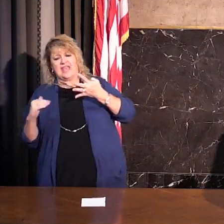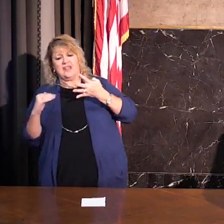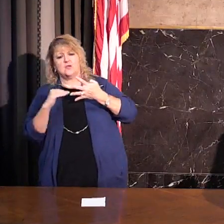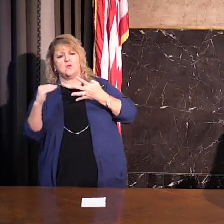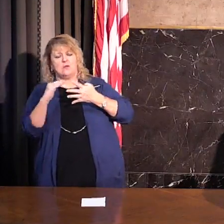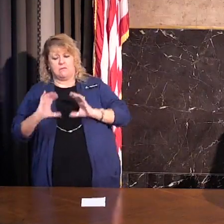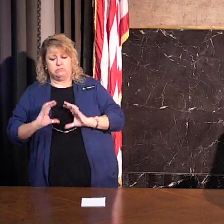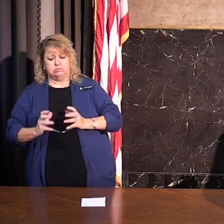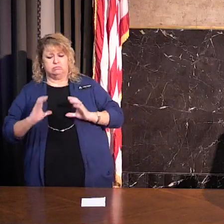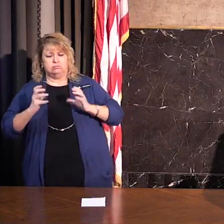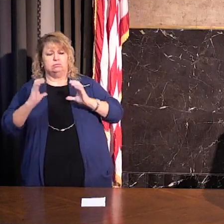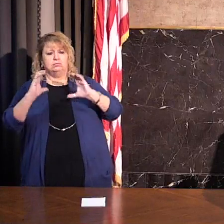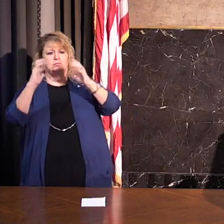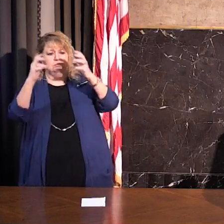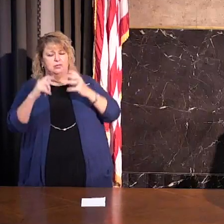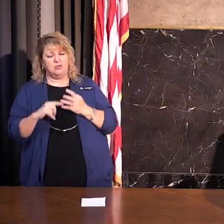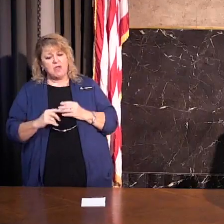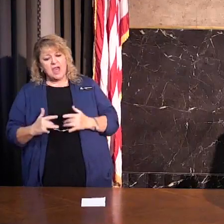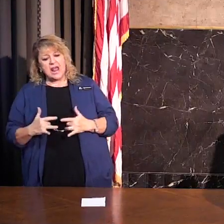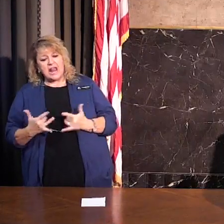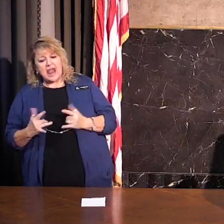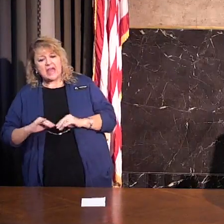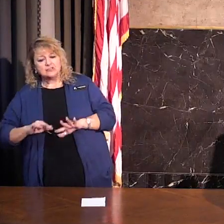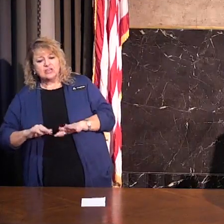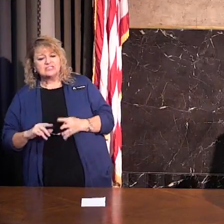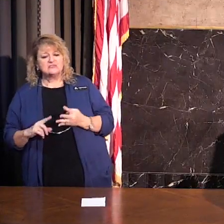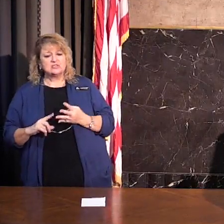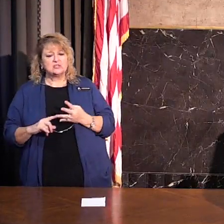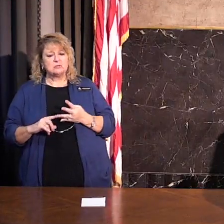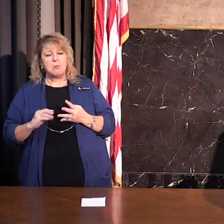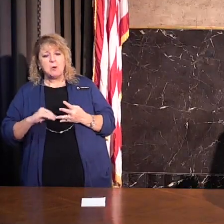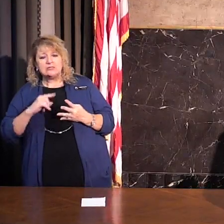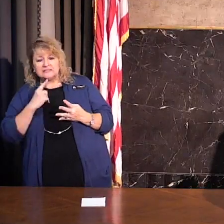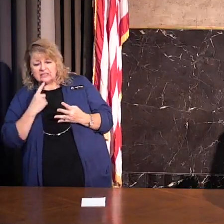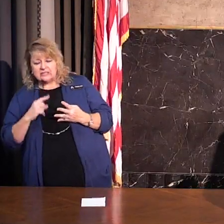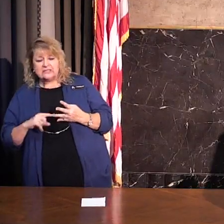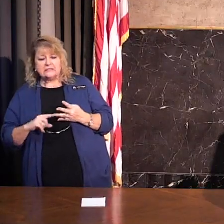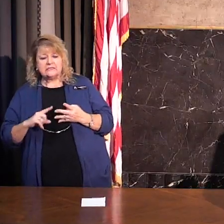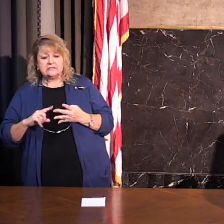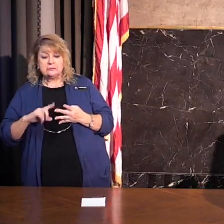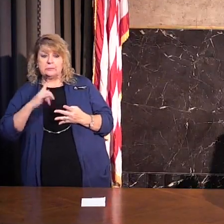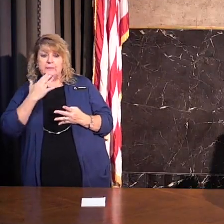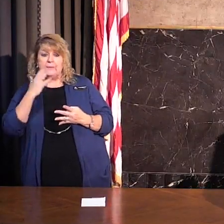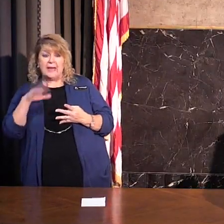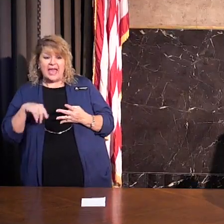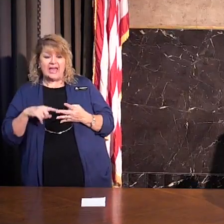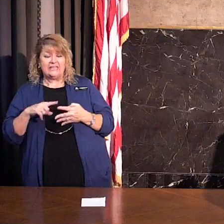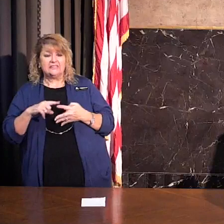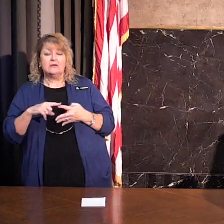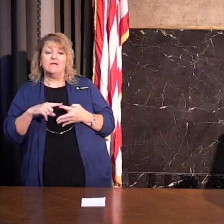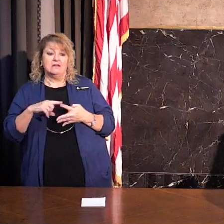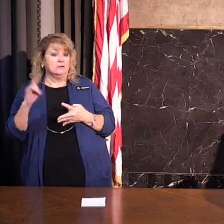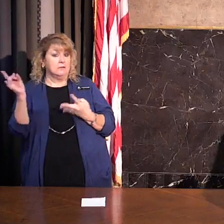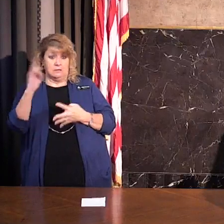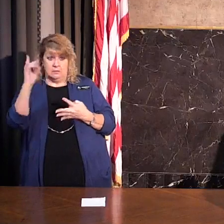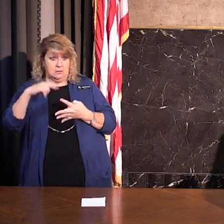possible categories for community transmission risk. This is a scale that the CDC